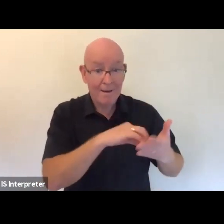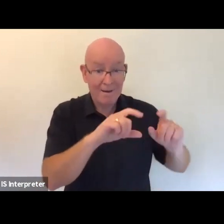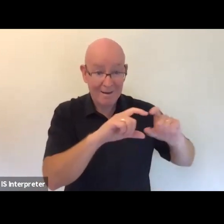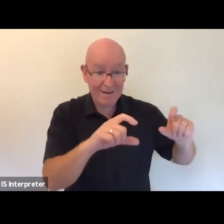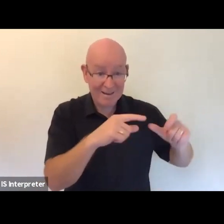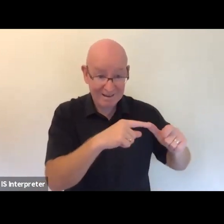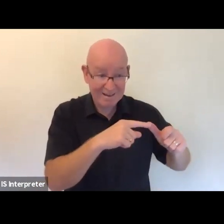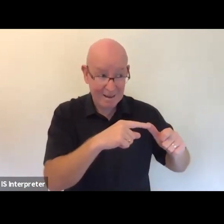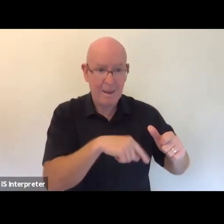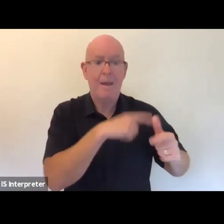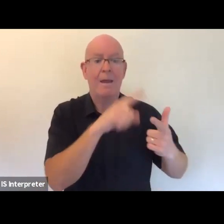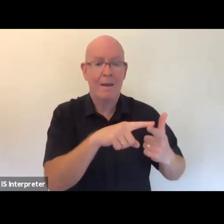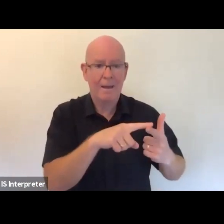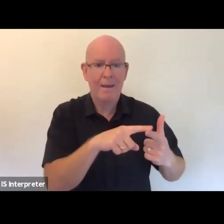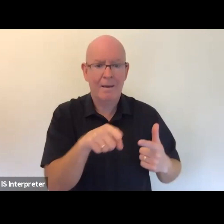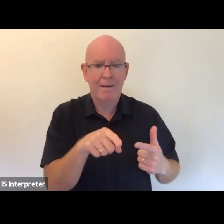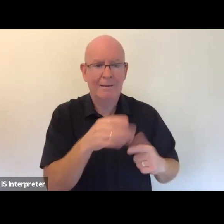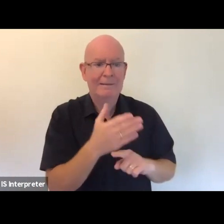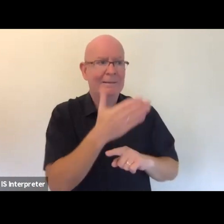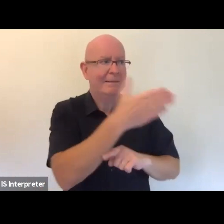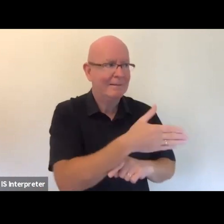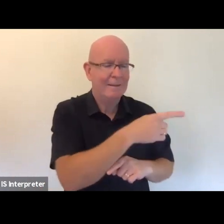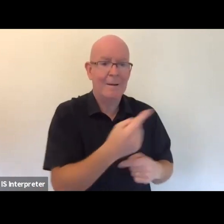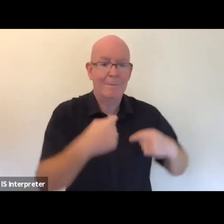So using International Classification Function, ICF.